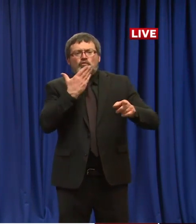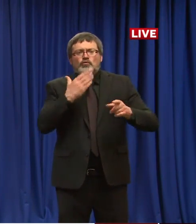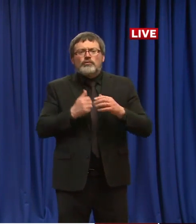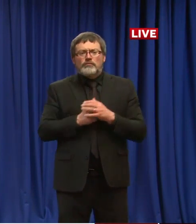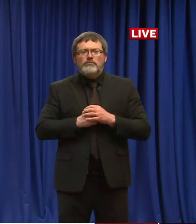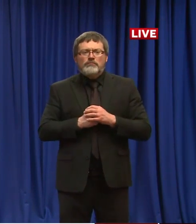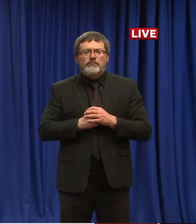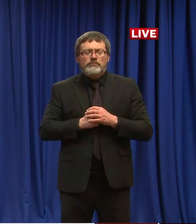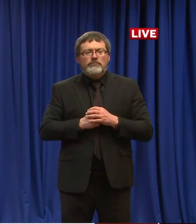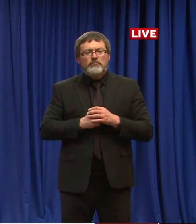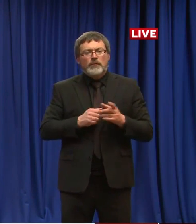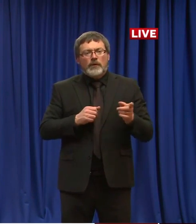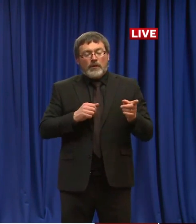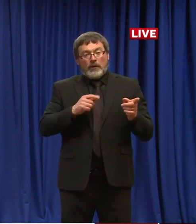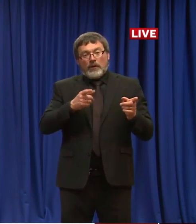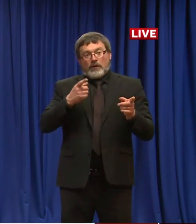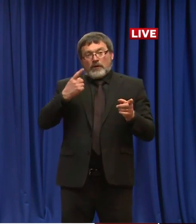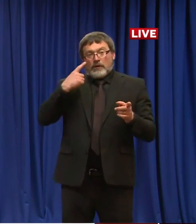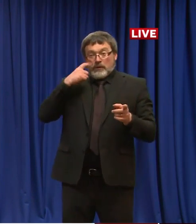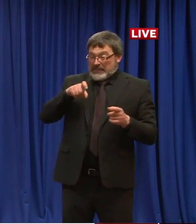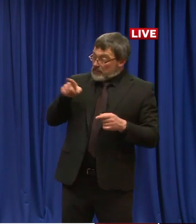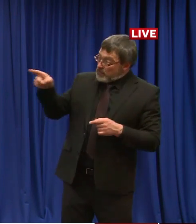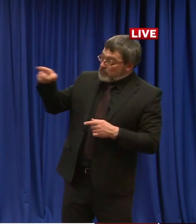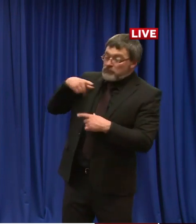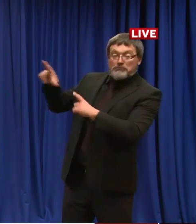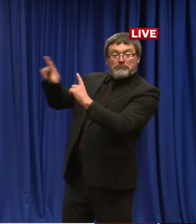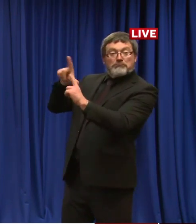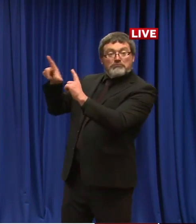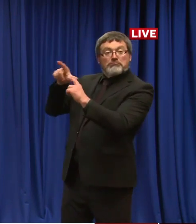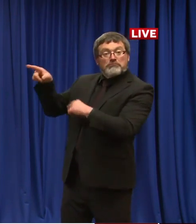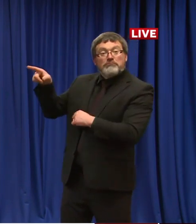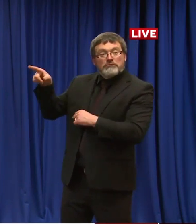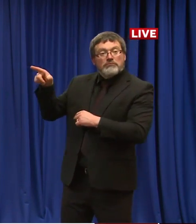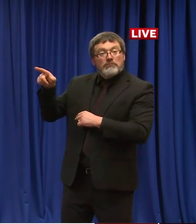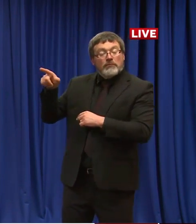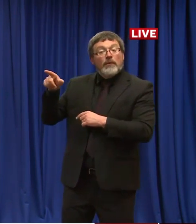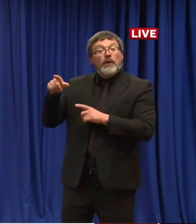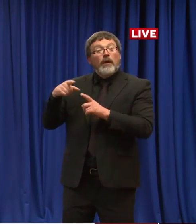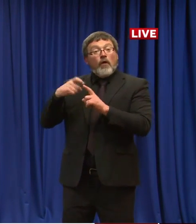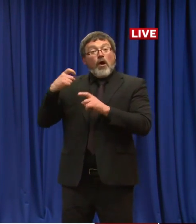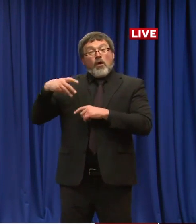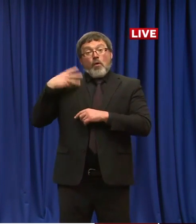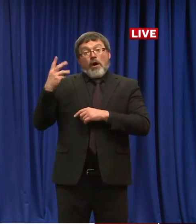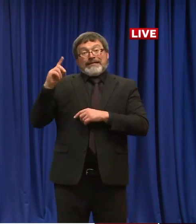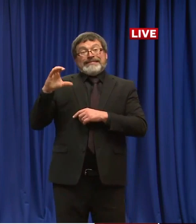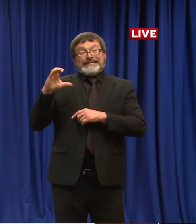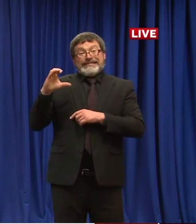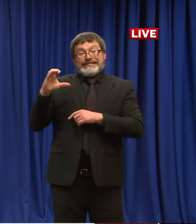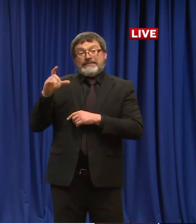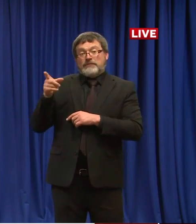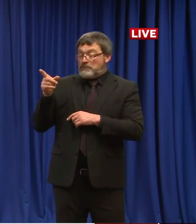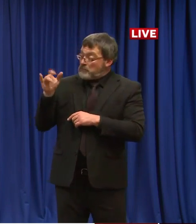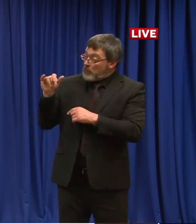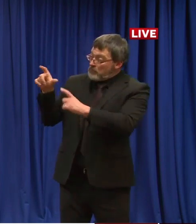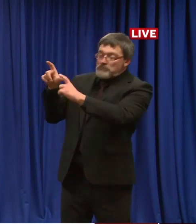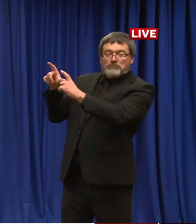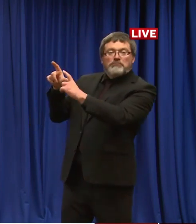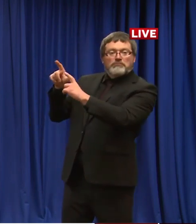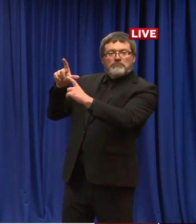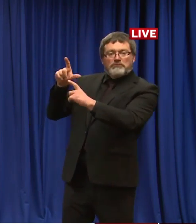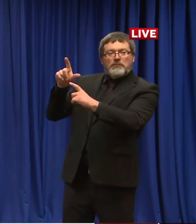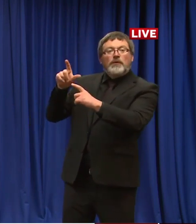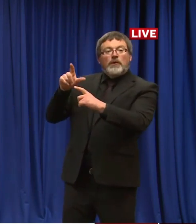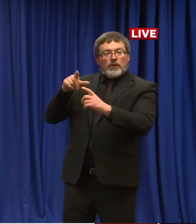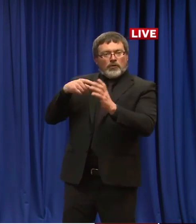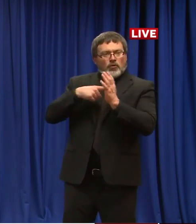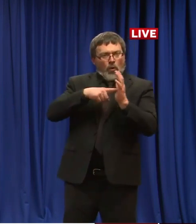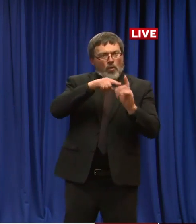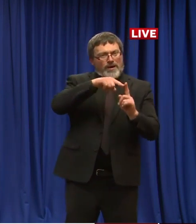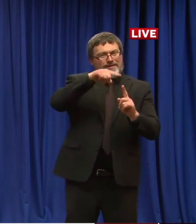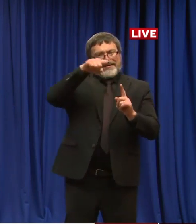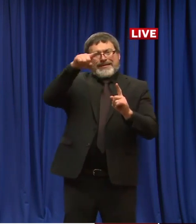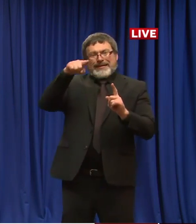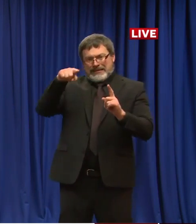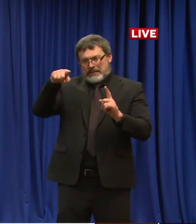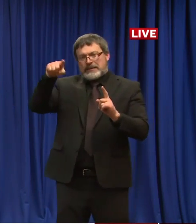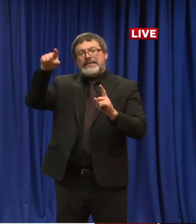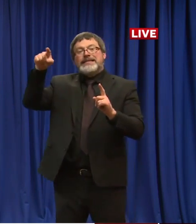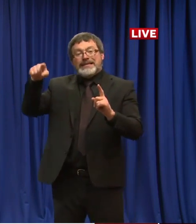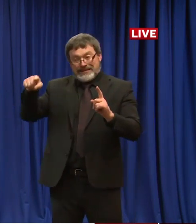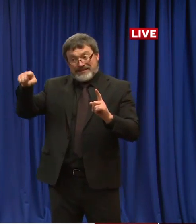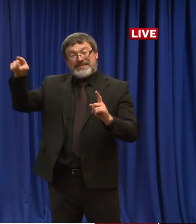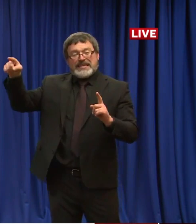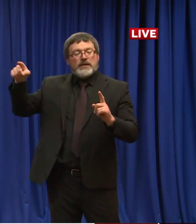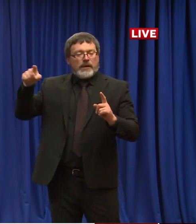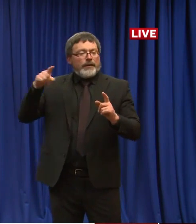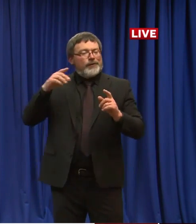IT’S A IT’S A GOOD QUESTION AND AS YOU’VE SEEN FOR ANYBODY THAT HAS FOLLOWED THIS MODEL FROM THE UNIVERSITY OF WASHINGTON THAT THE THE TIMELINE AND THE NUMBERS ARE CONSTANTLY CHANGING EVEN ON